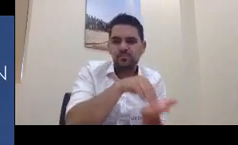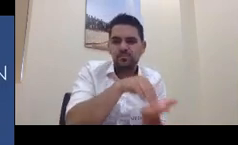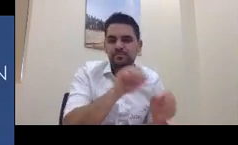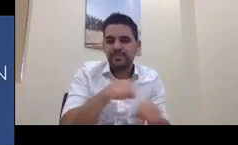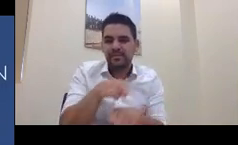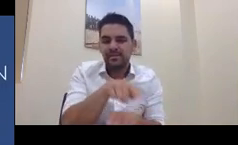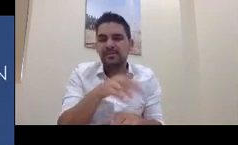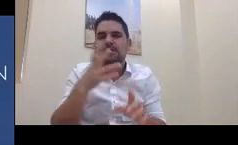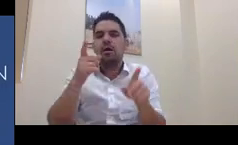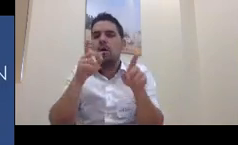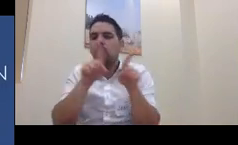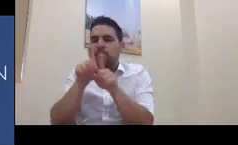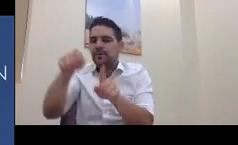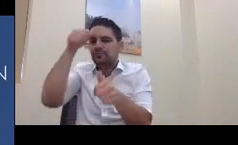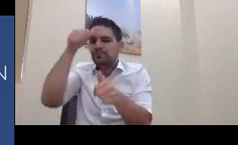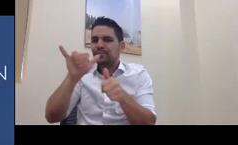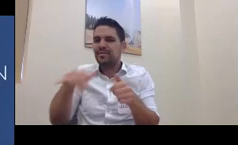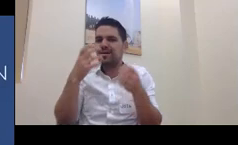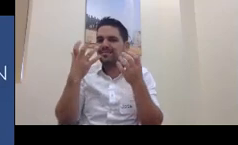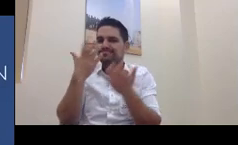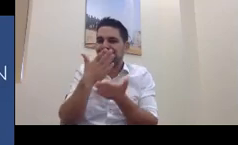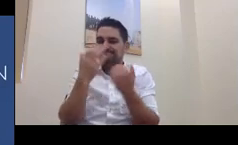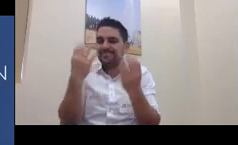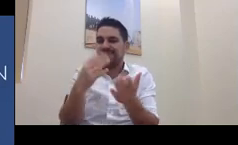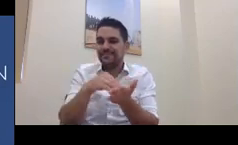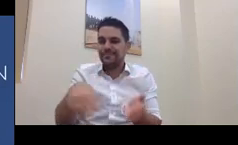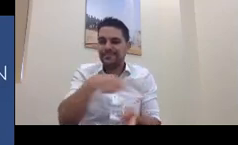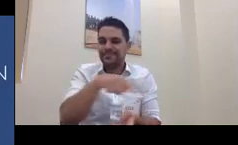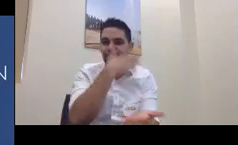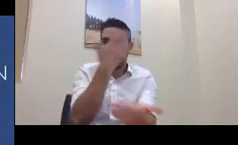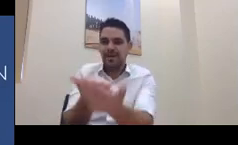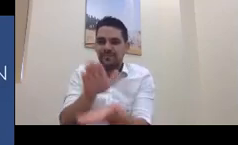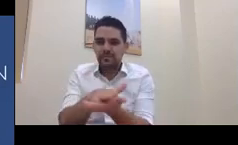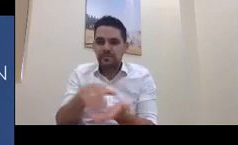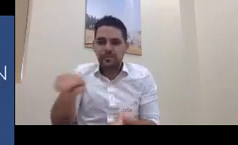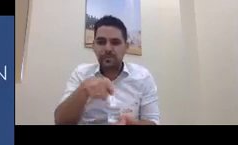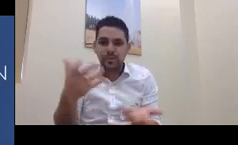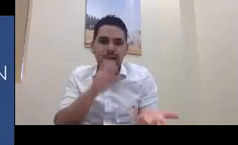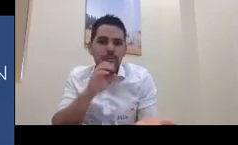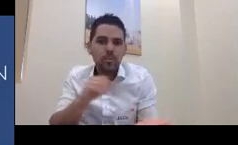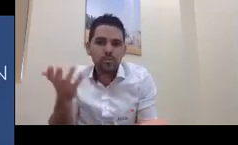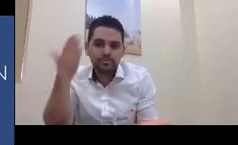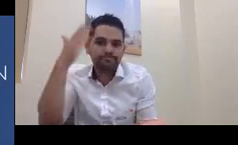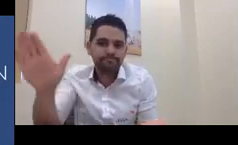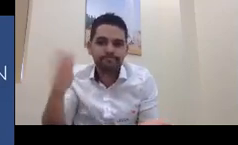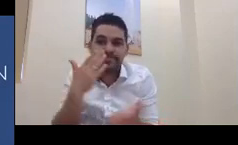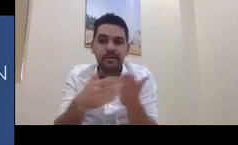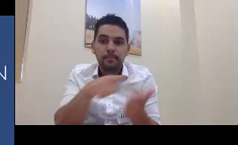that would reflect in the students abilities. However, we do need to remember that many students arriving to school, how old are they?